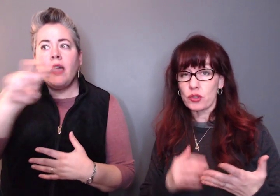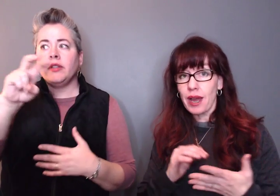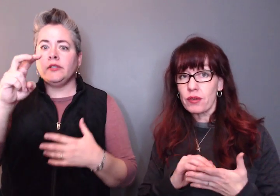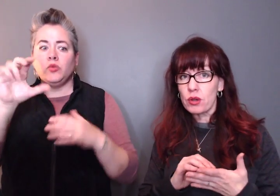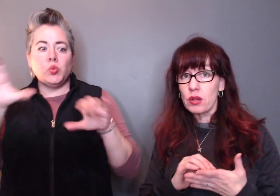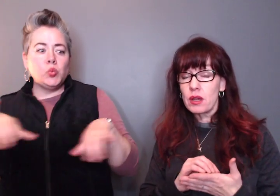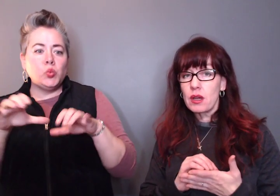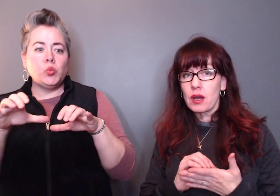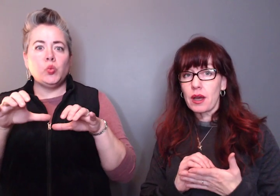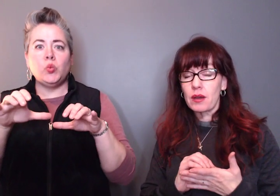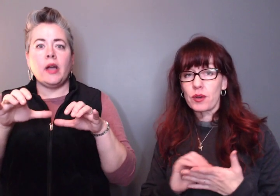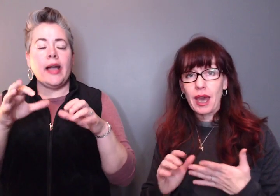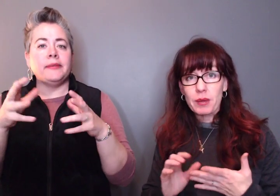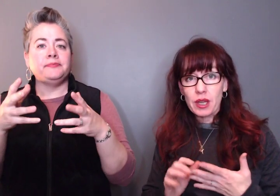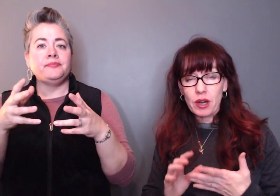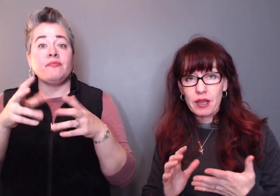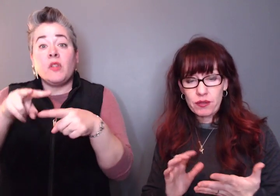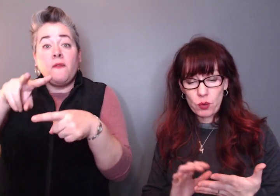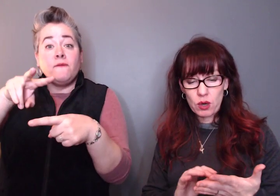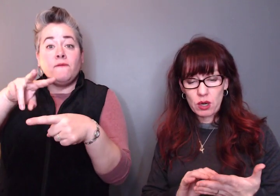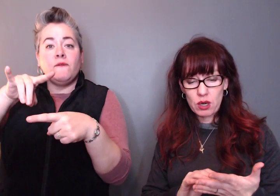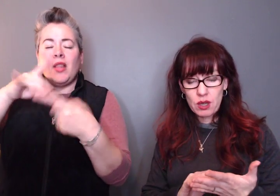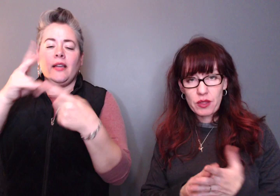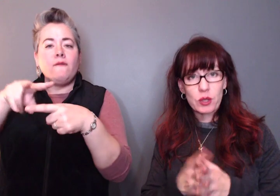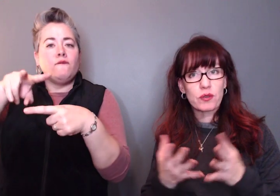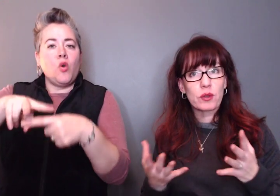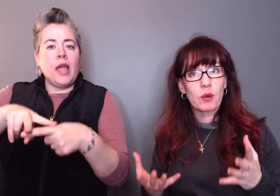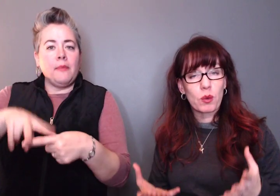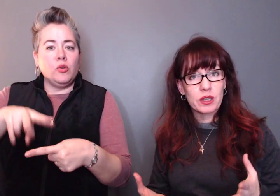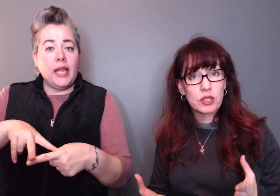vocabulary for those of you that want to